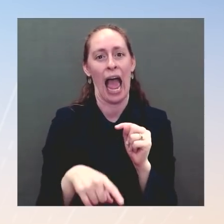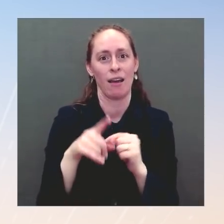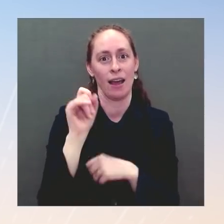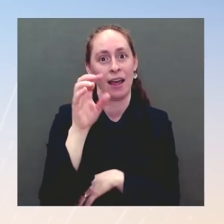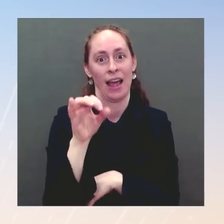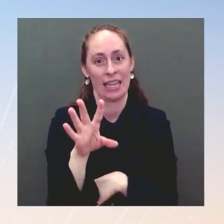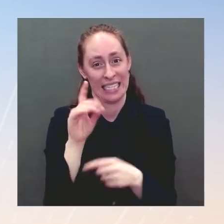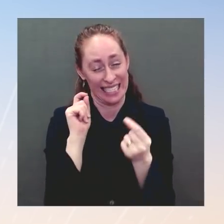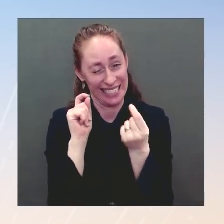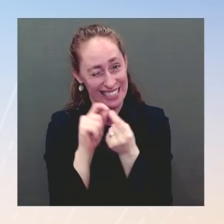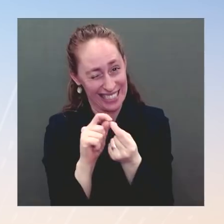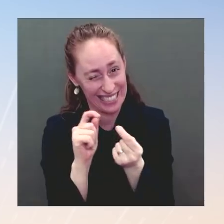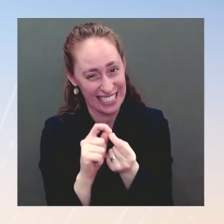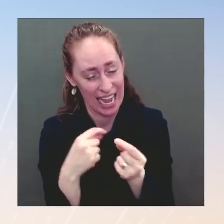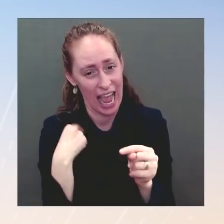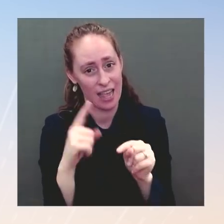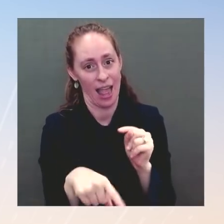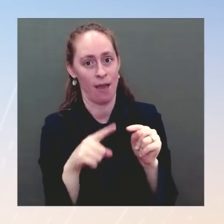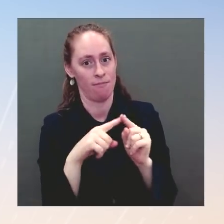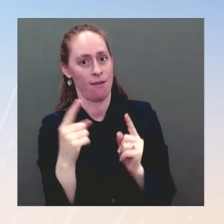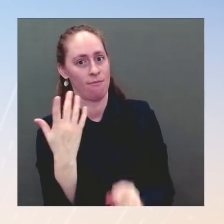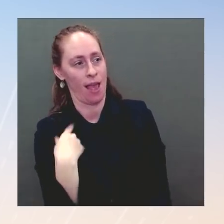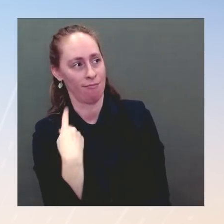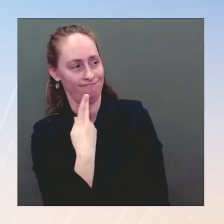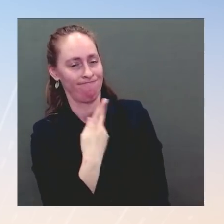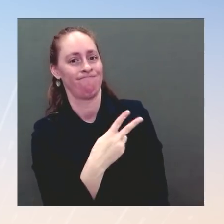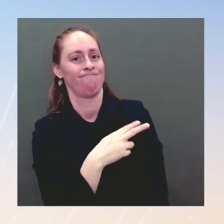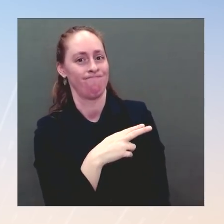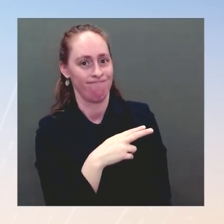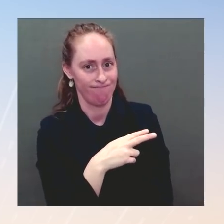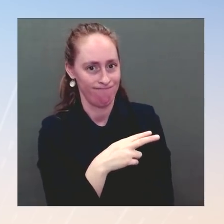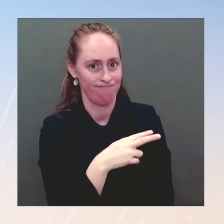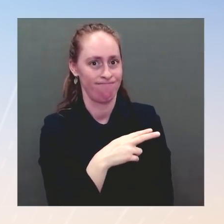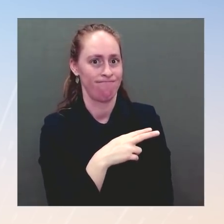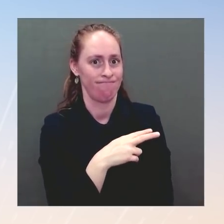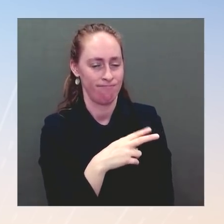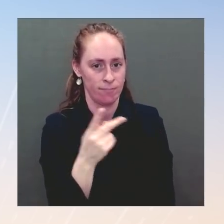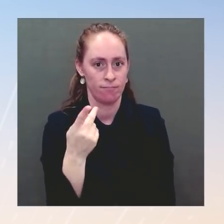and adapting some of his actions and needing to respond to what our actions are.